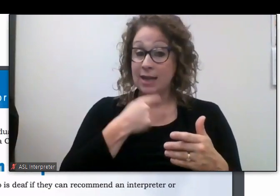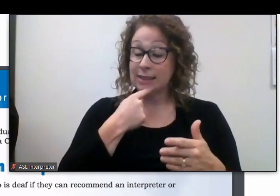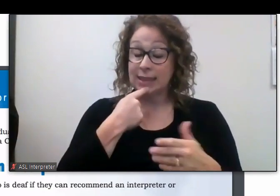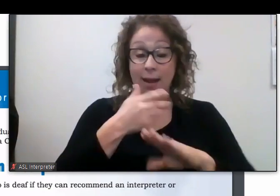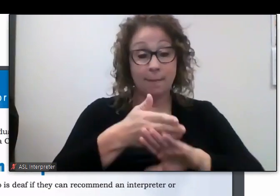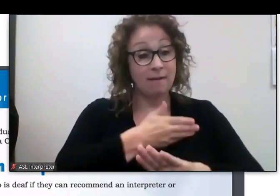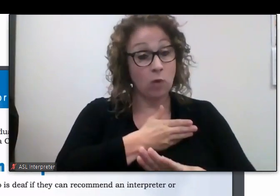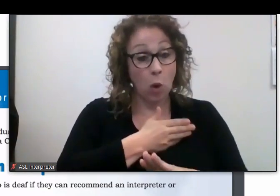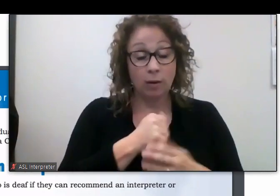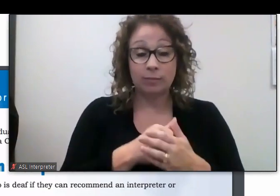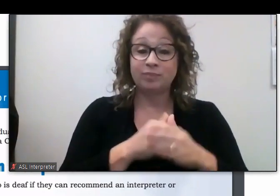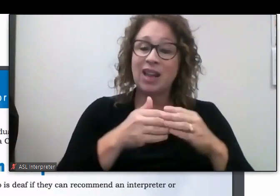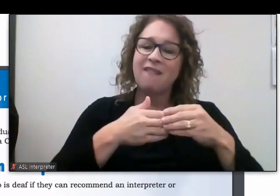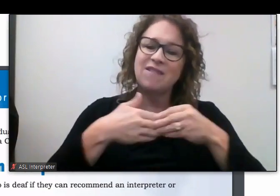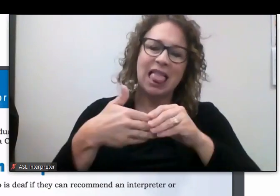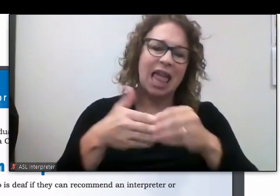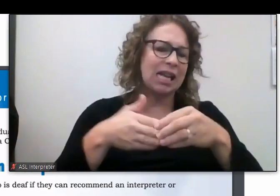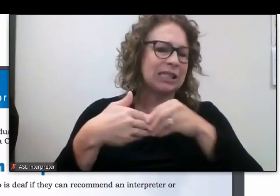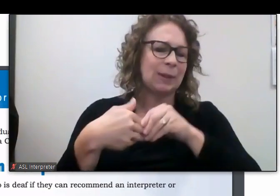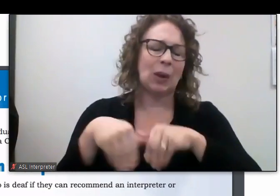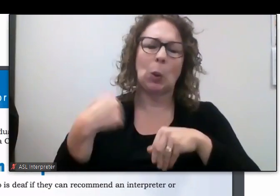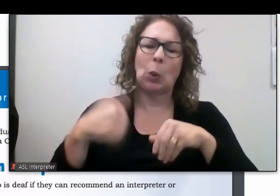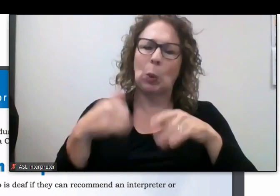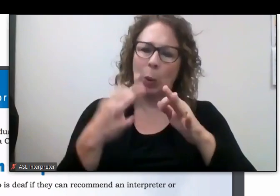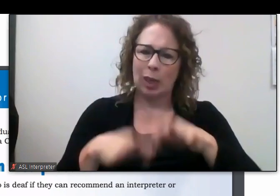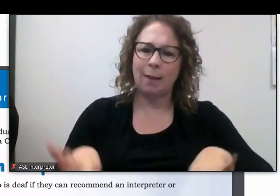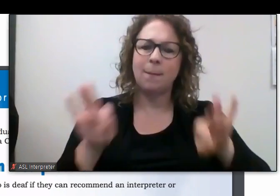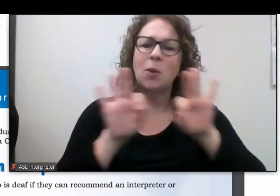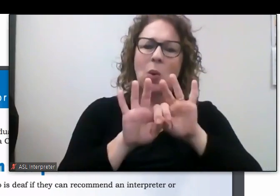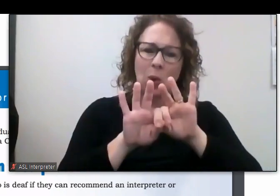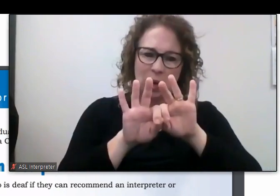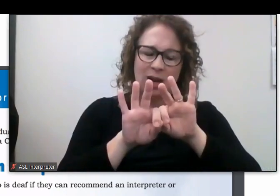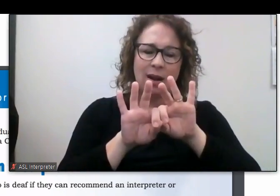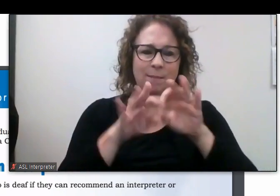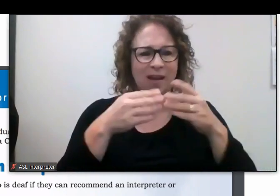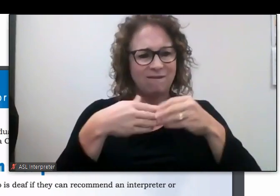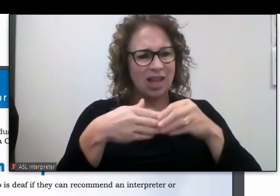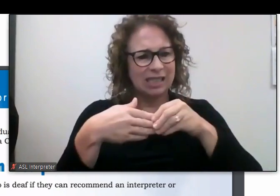is flexibility is very important and by flexibility that means -